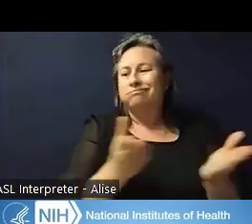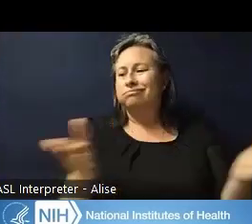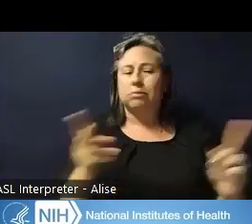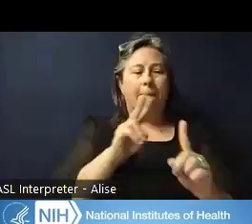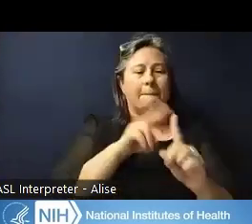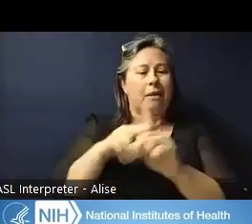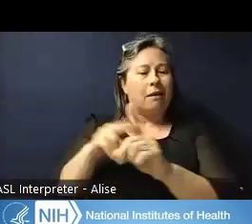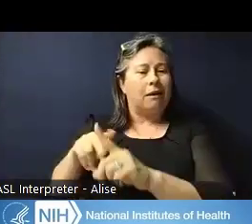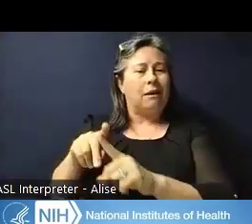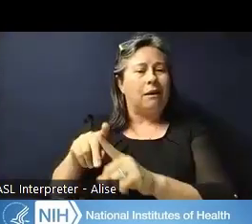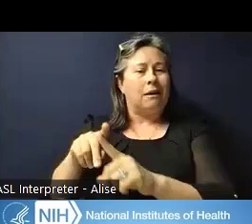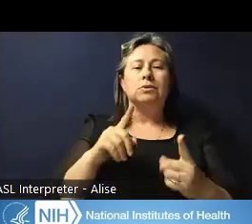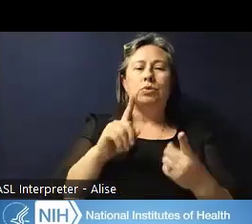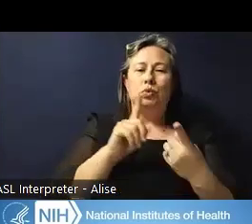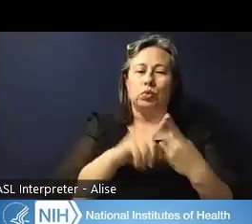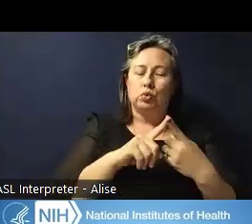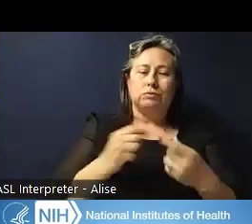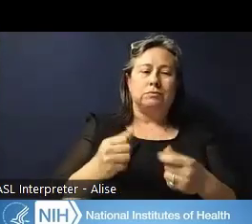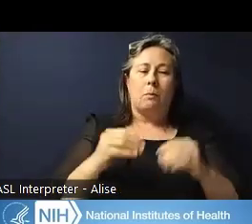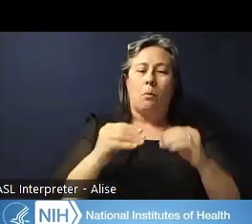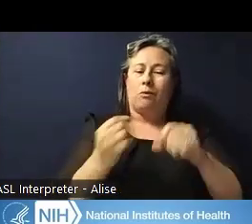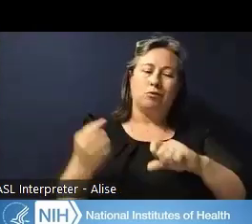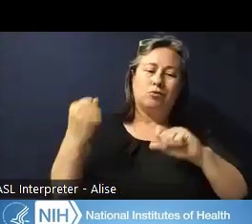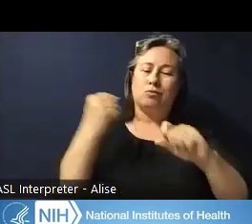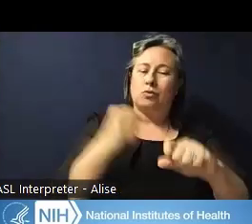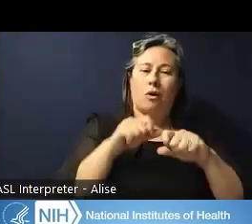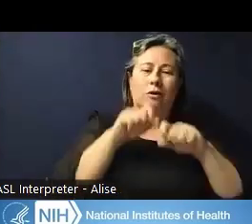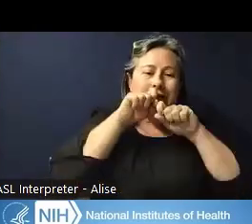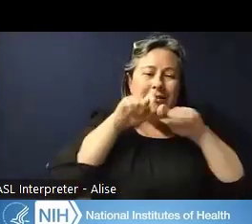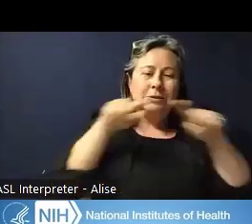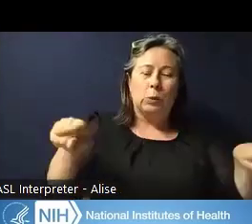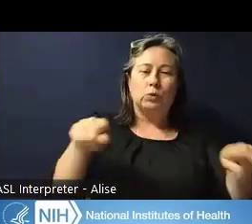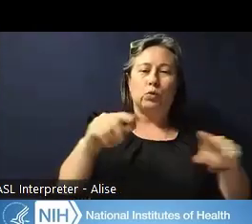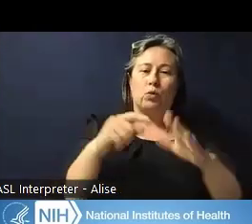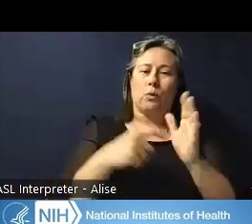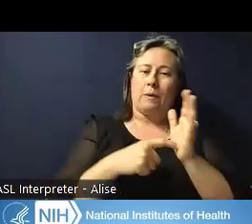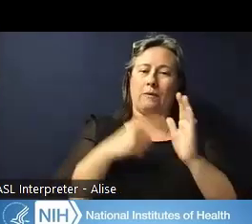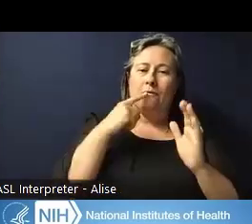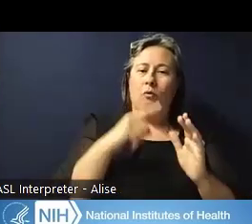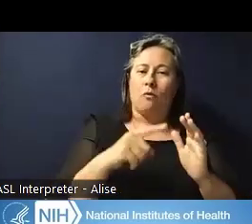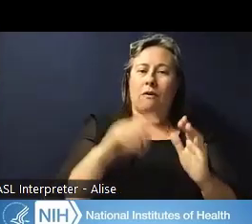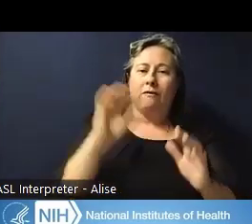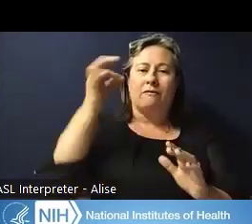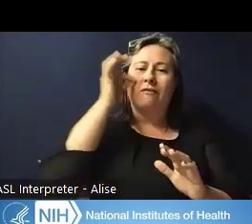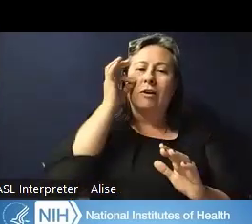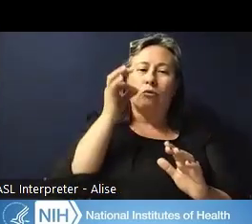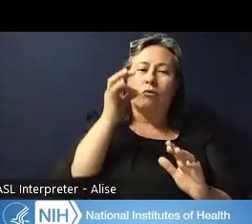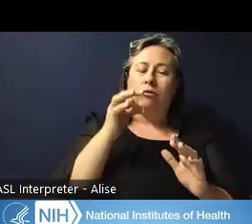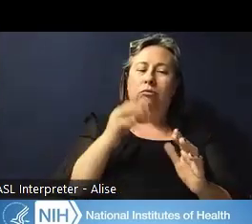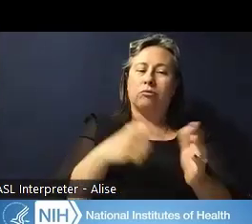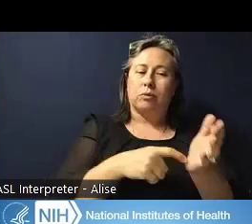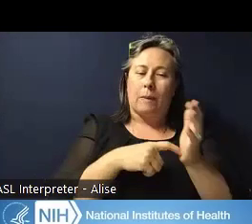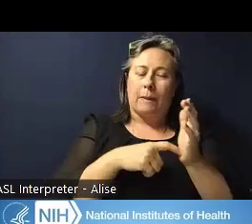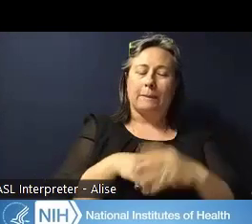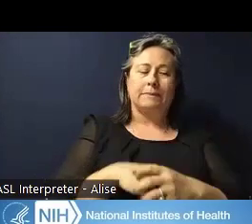to strengthen disclosure requirements within the federal government. The goal is to strengthen and support the research programs